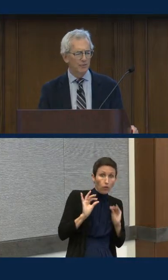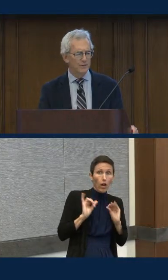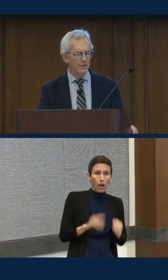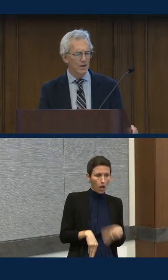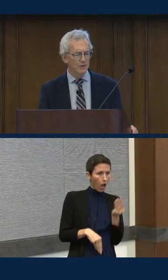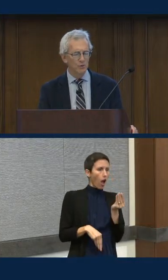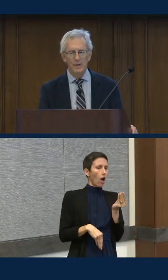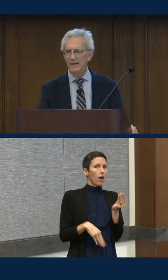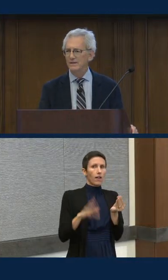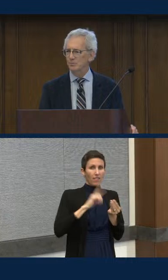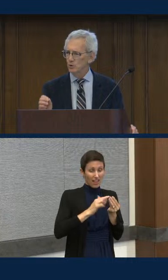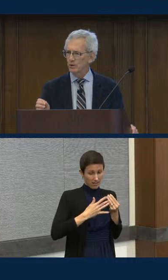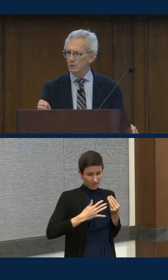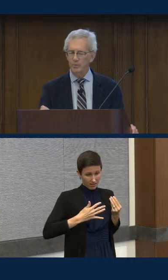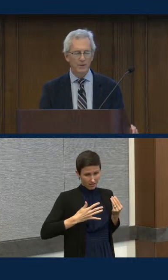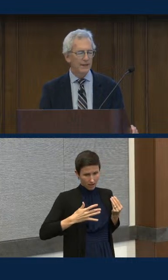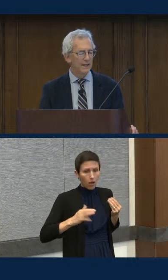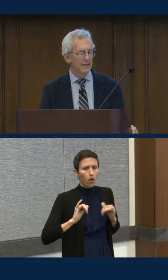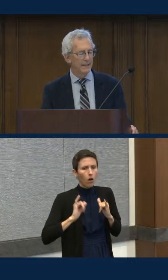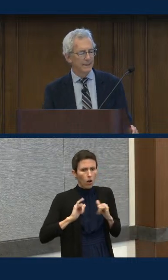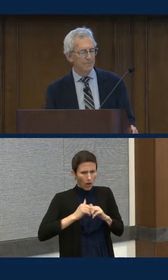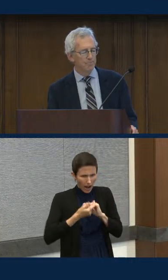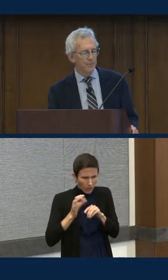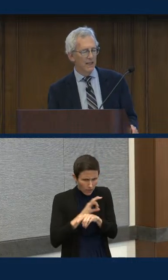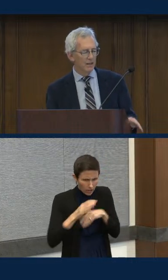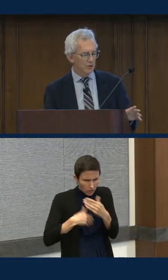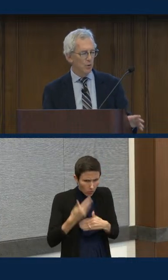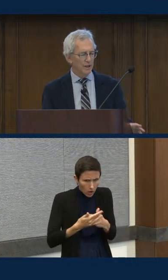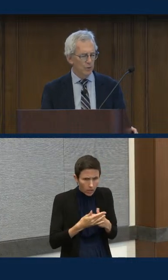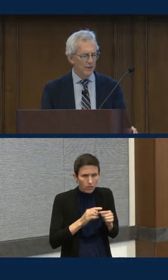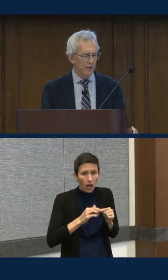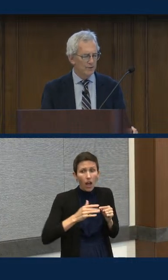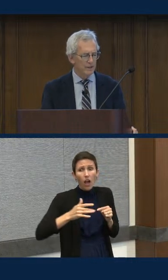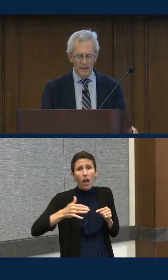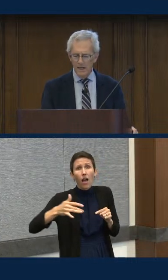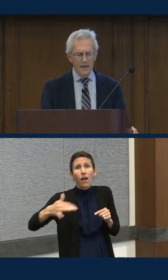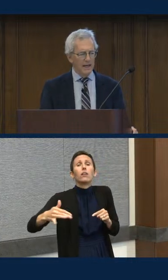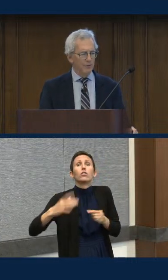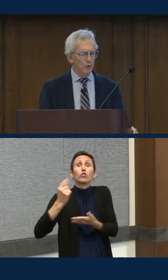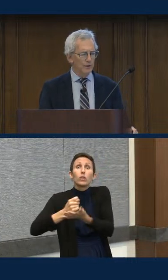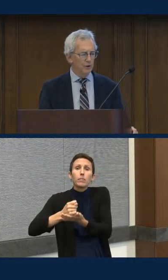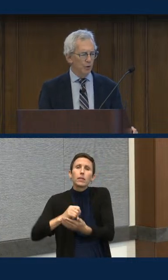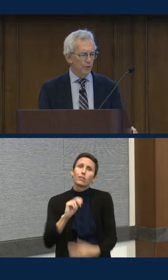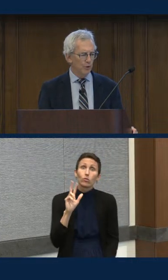fundamental physiological mechanism to a treatment 23